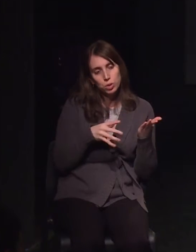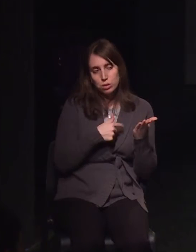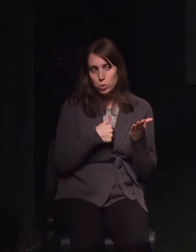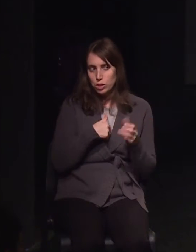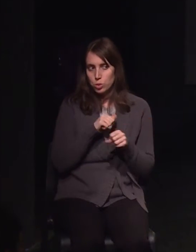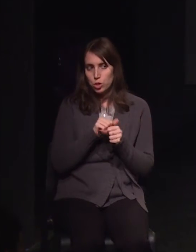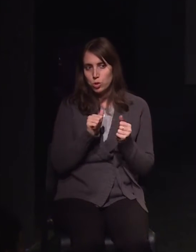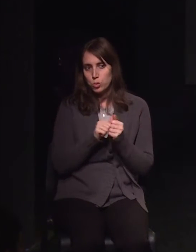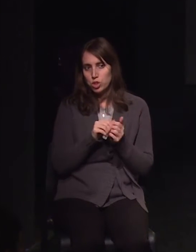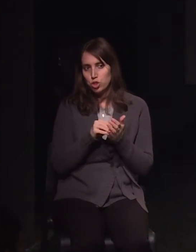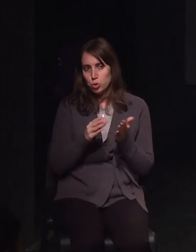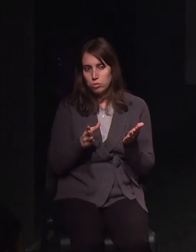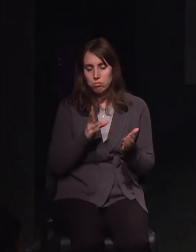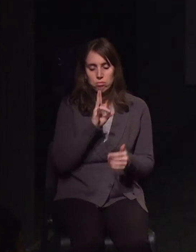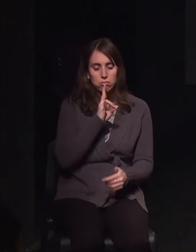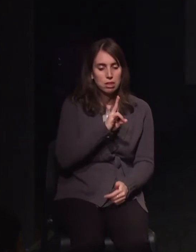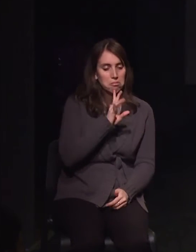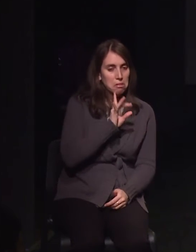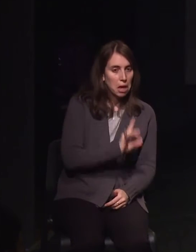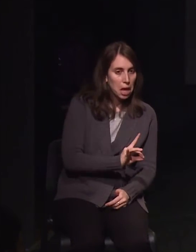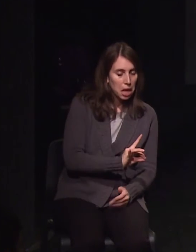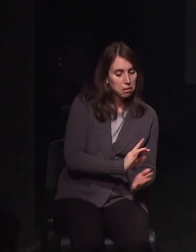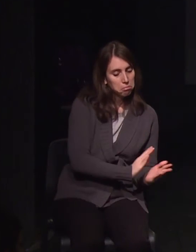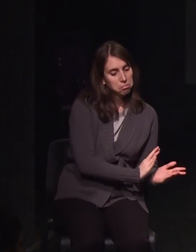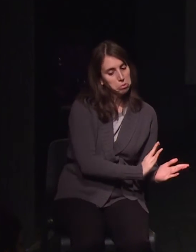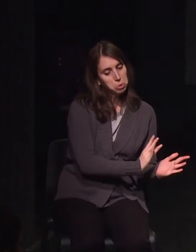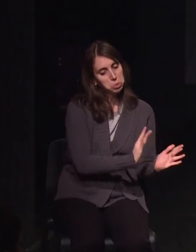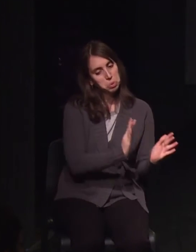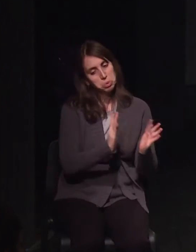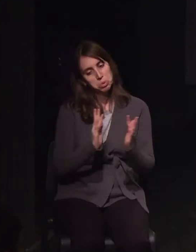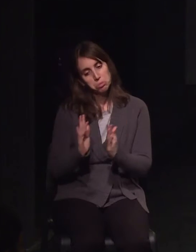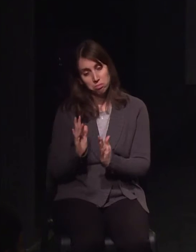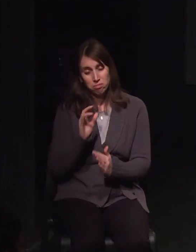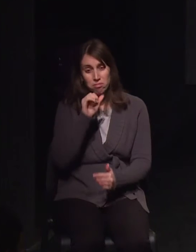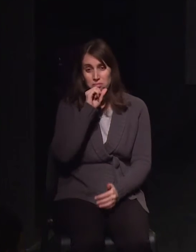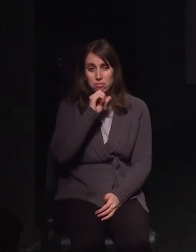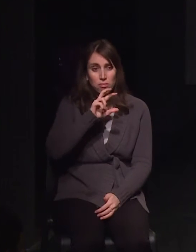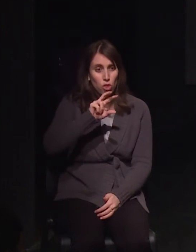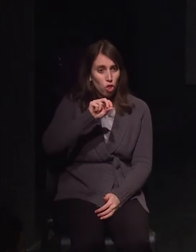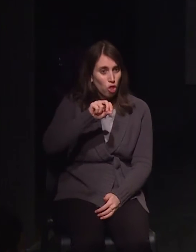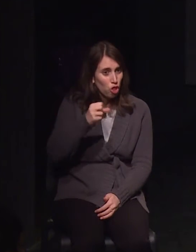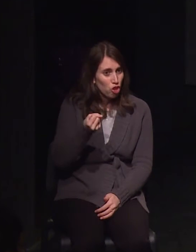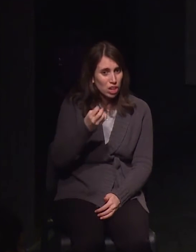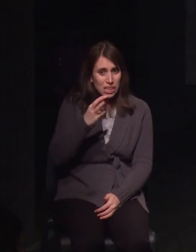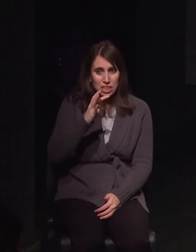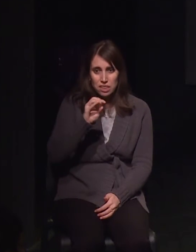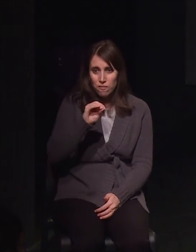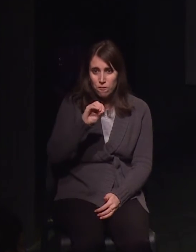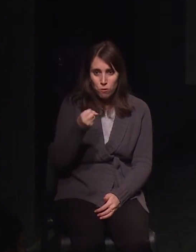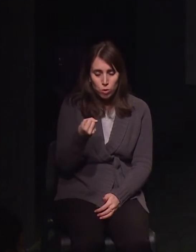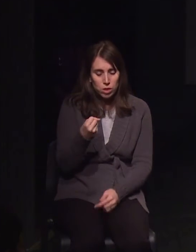as 7 and 8 years old to well into their 30s and 40s when folks are kind of pursuing the